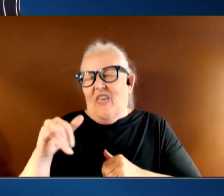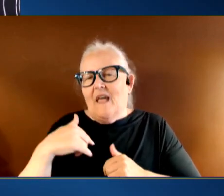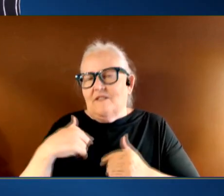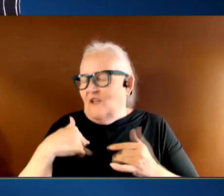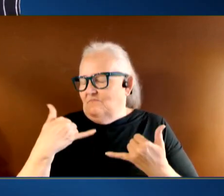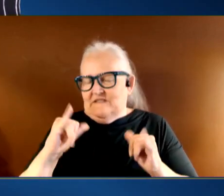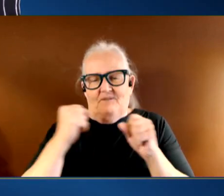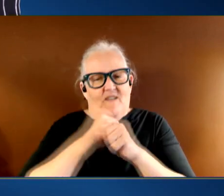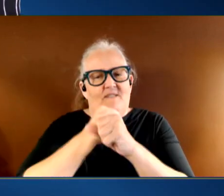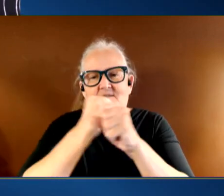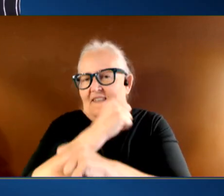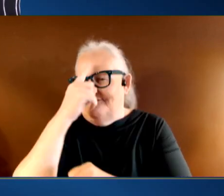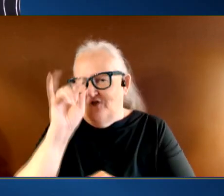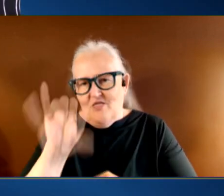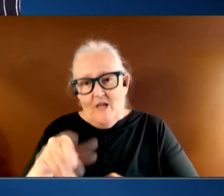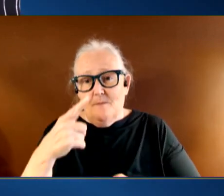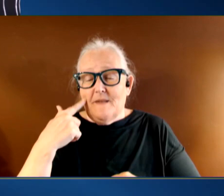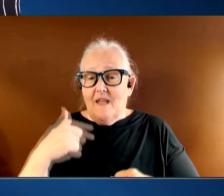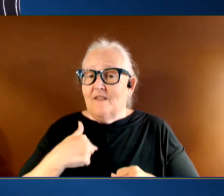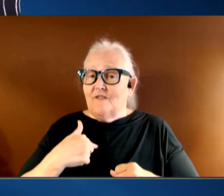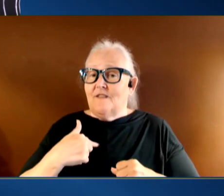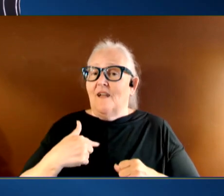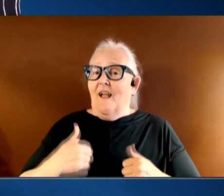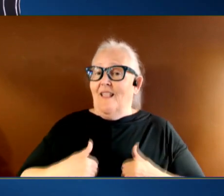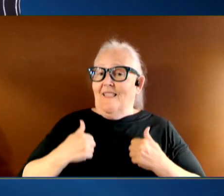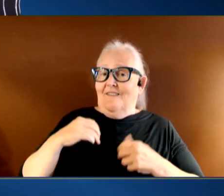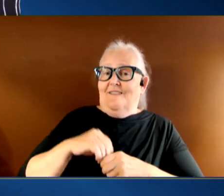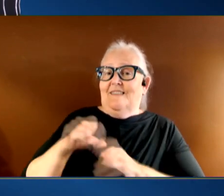Because I lived in Georgia, and when I was in Atlanta, Georgia, you know,